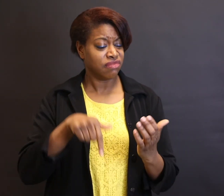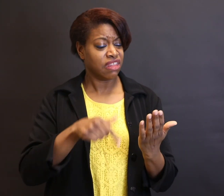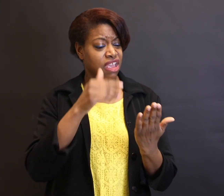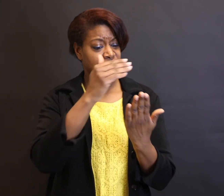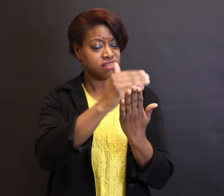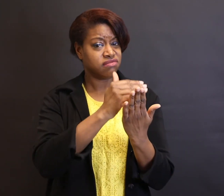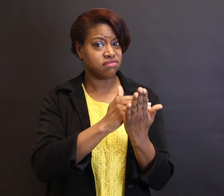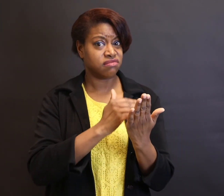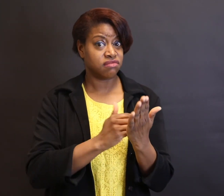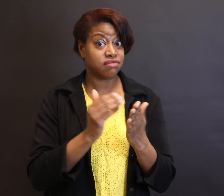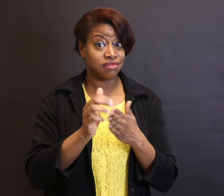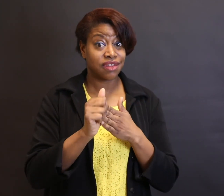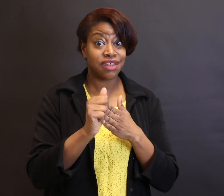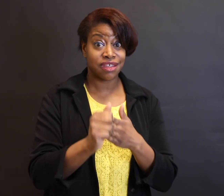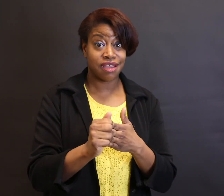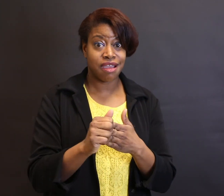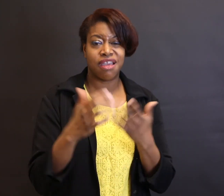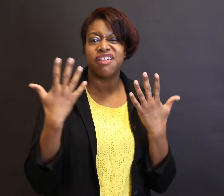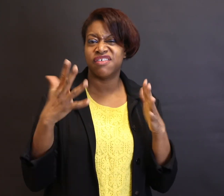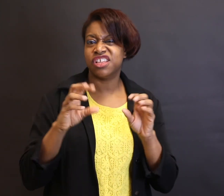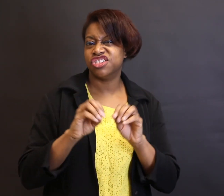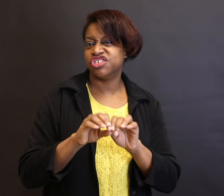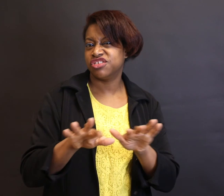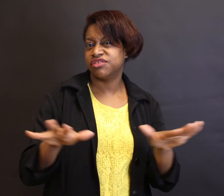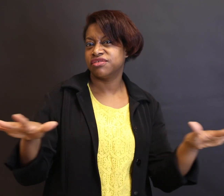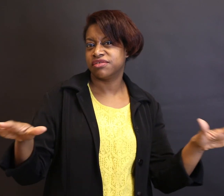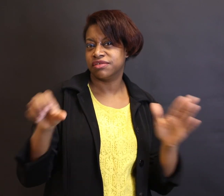This guide has now been distributed to